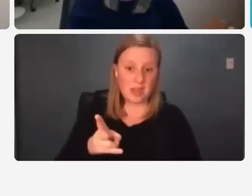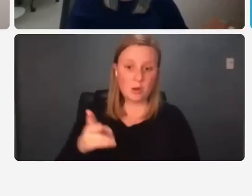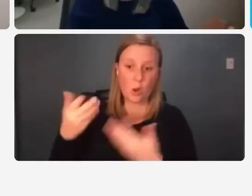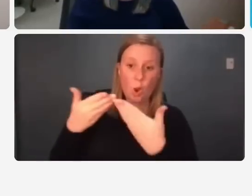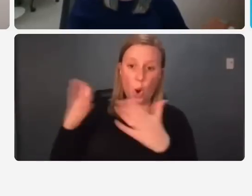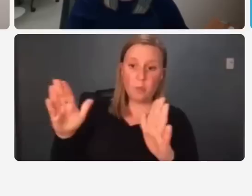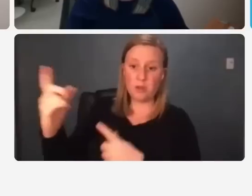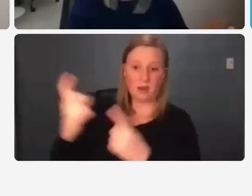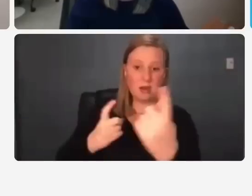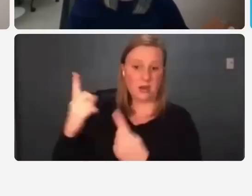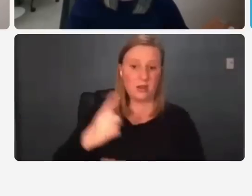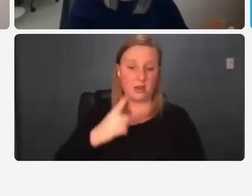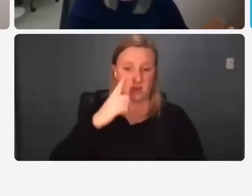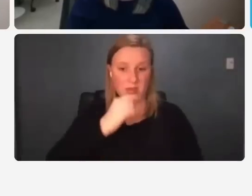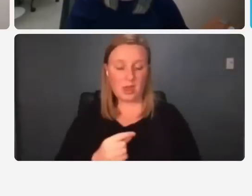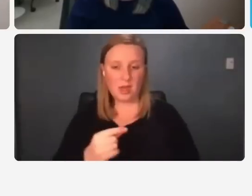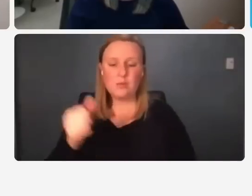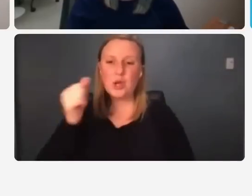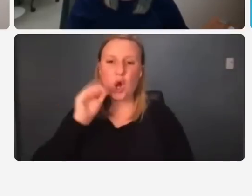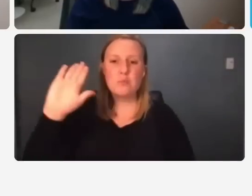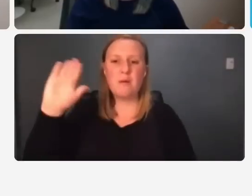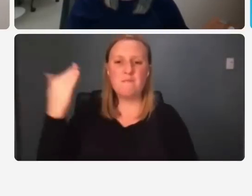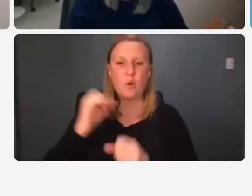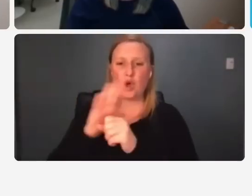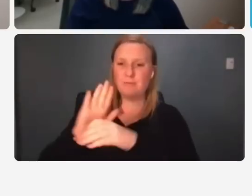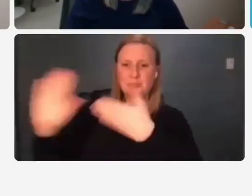in aged care and we are working across Government